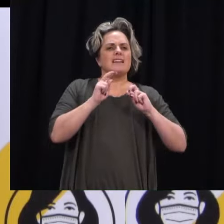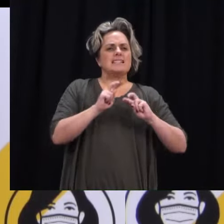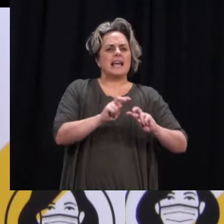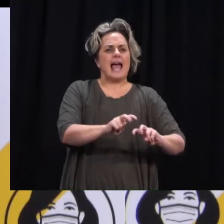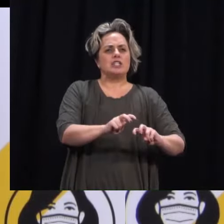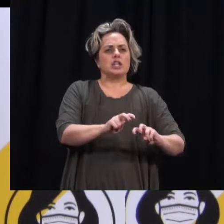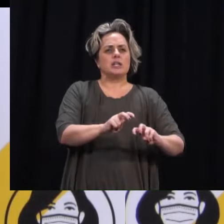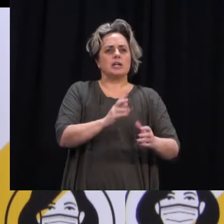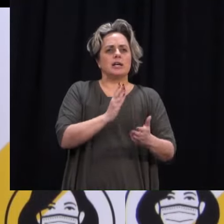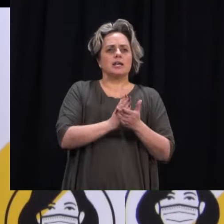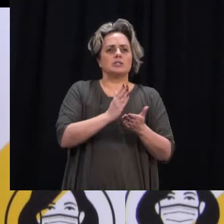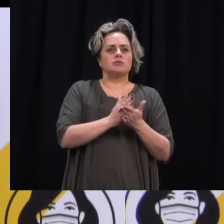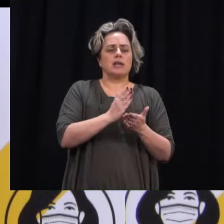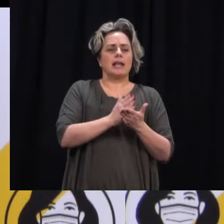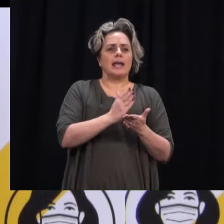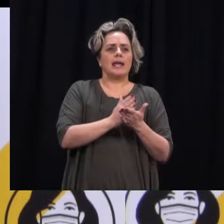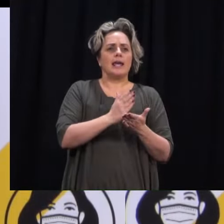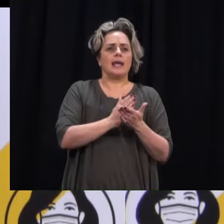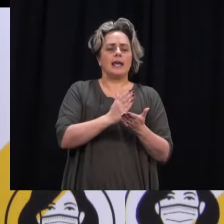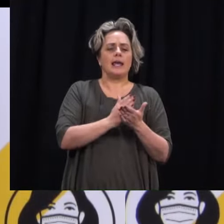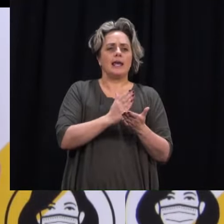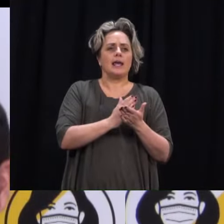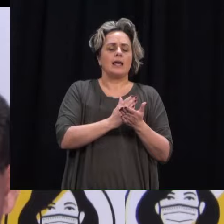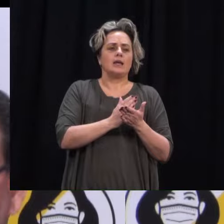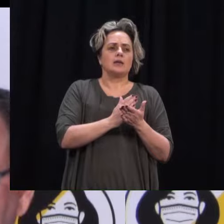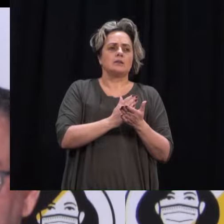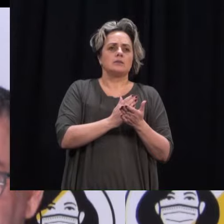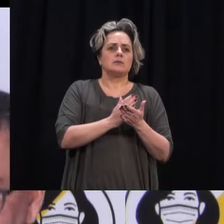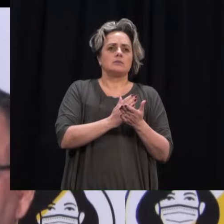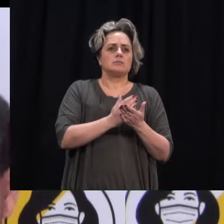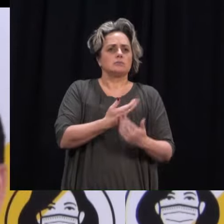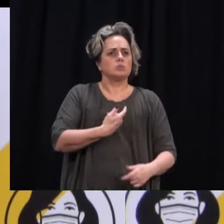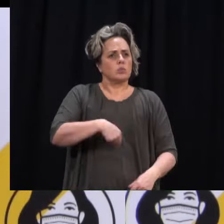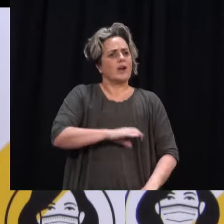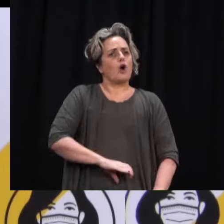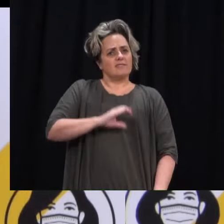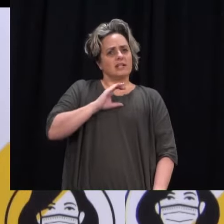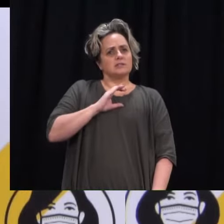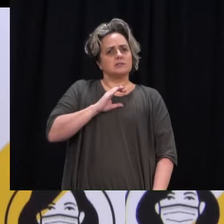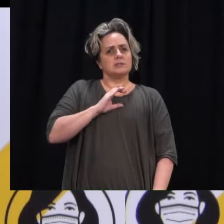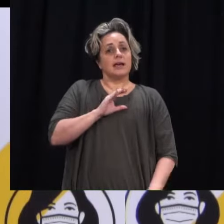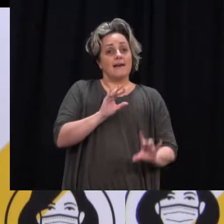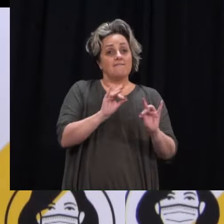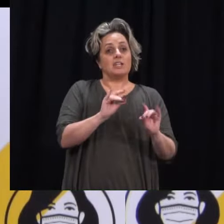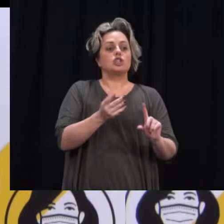from our discussion the this morning - and I just want to emphasise - the source of